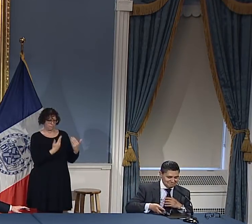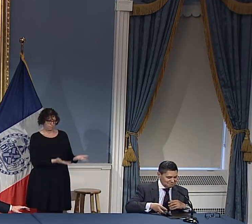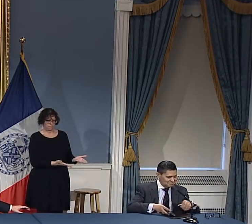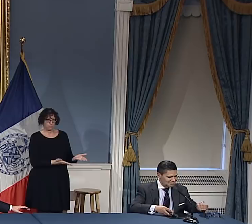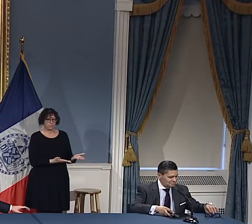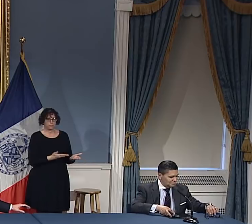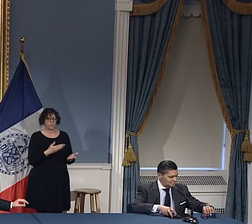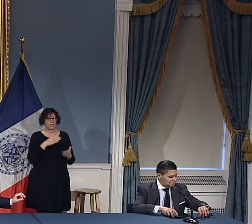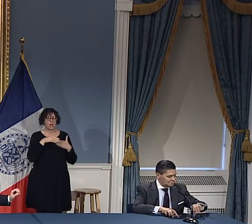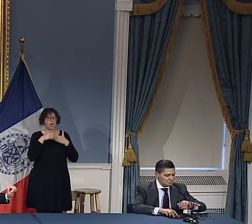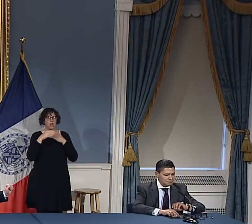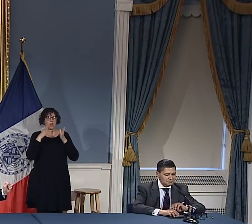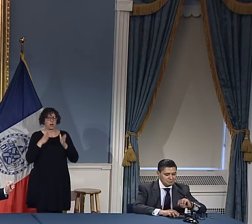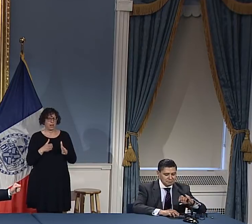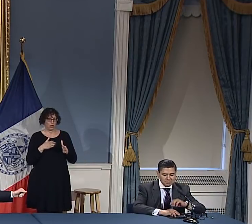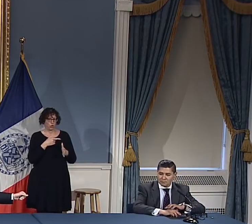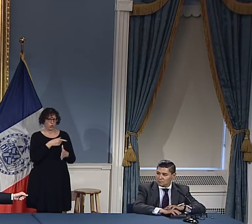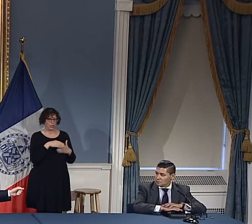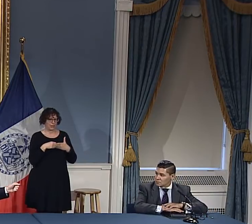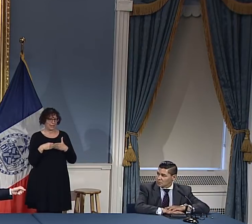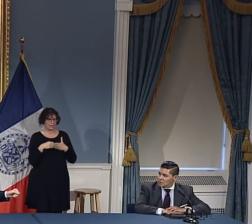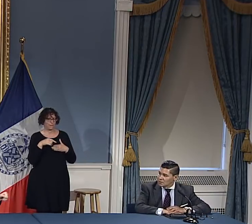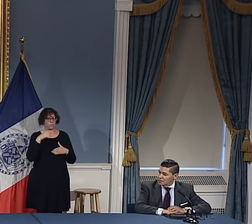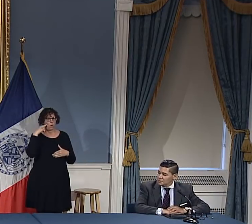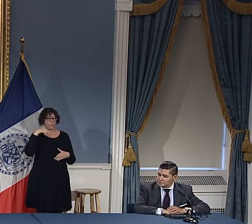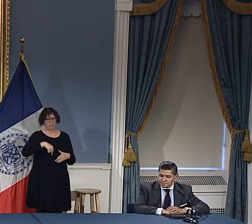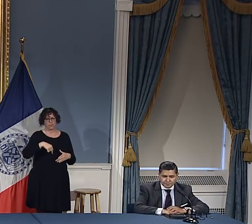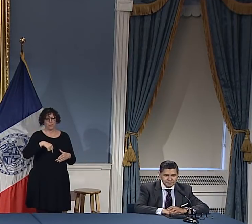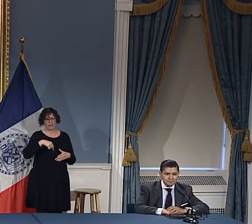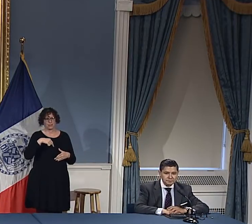WE HAVE A SPECIAL CHAIR LWEL ISDTANCE FOR